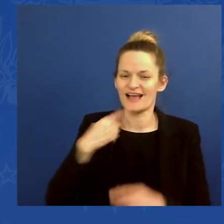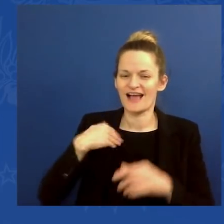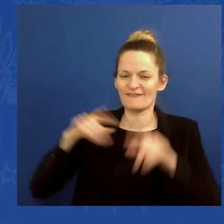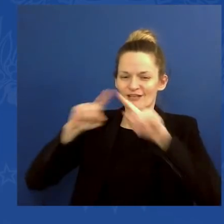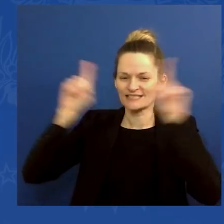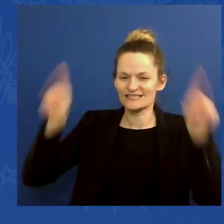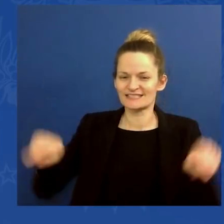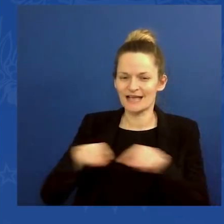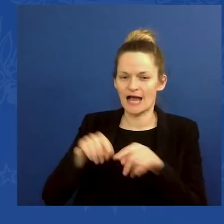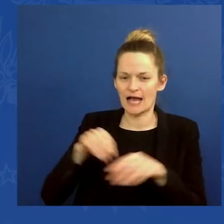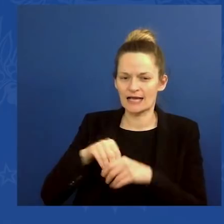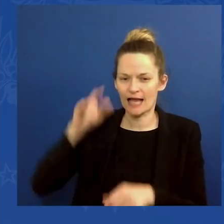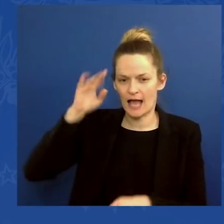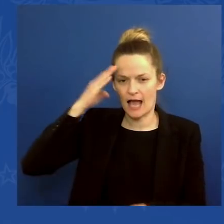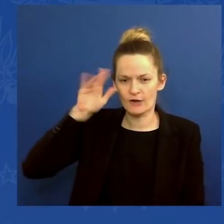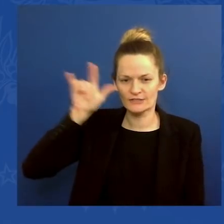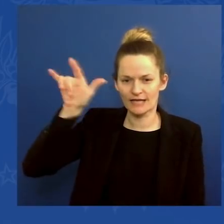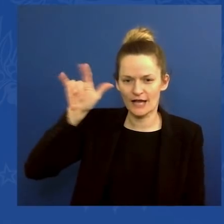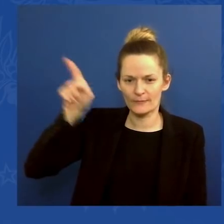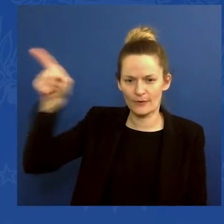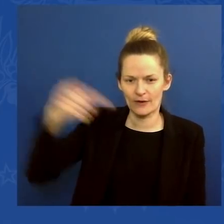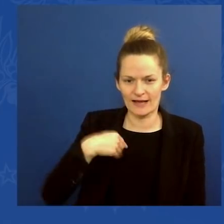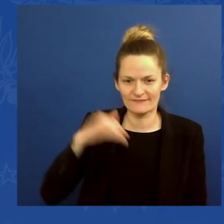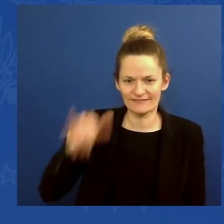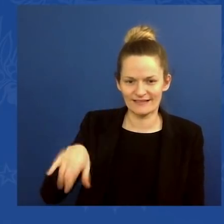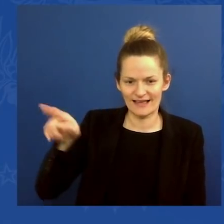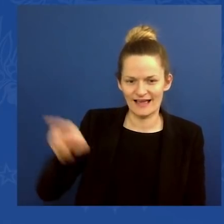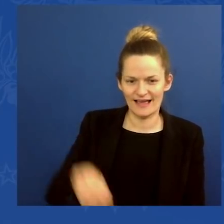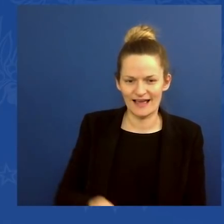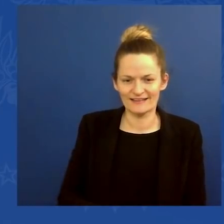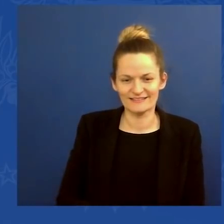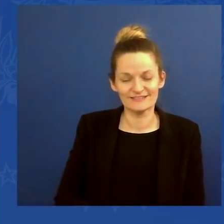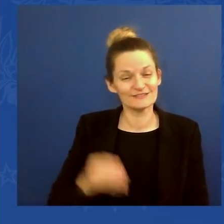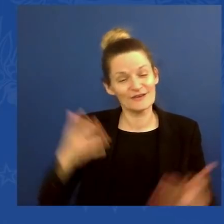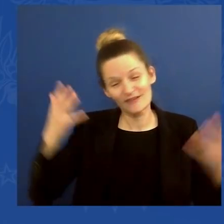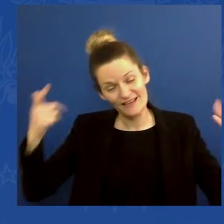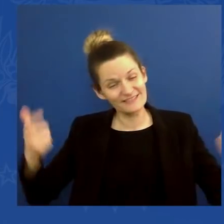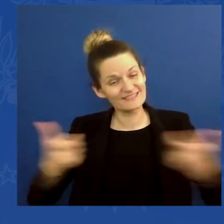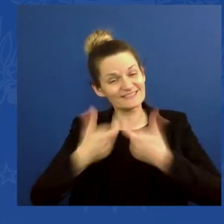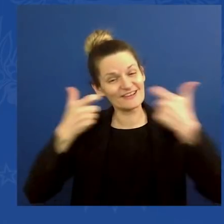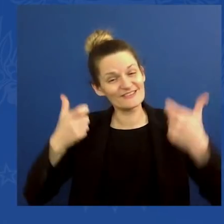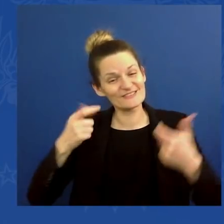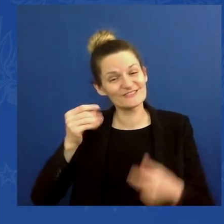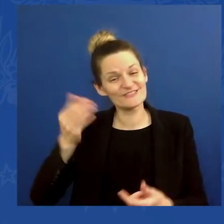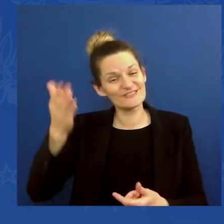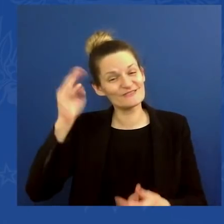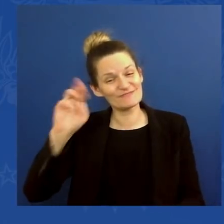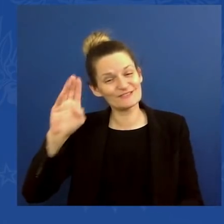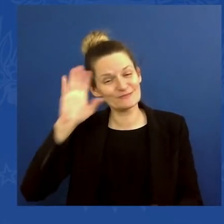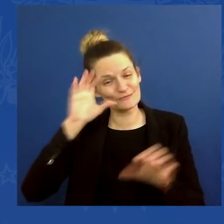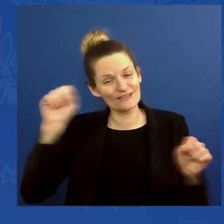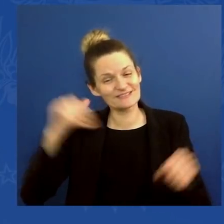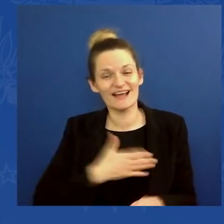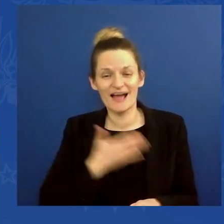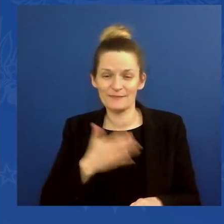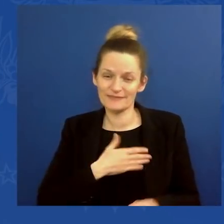that is in the Shannon Airport." To the President. Happy -- >> The President: Thank you. Speaker Pelosi: Thank you, Mr. President.